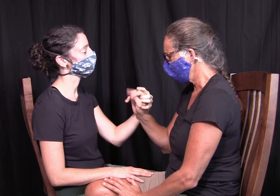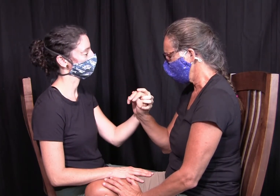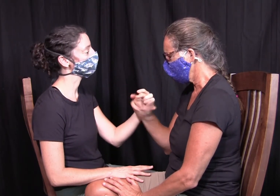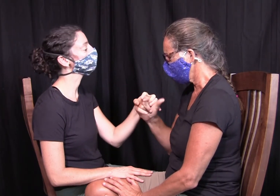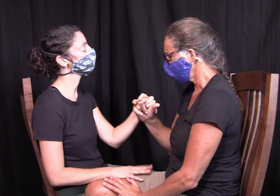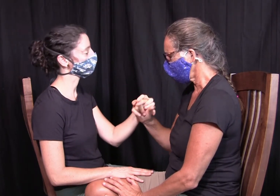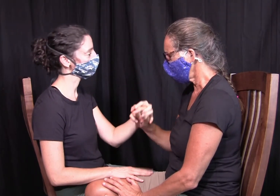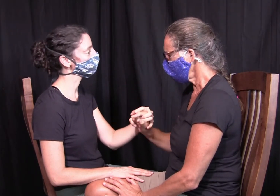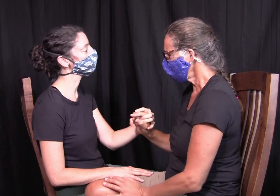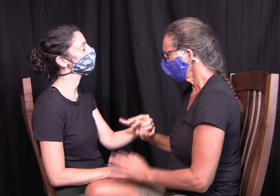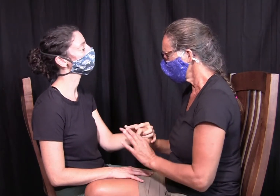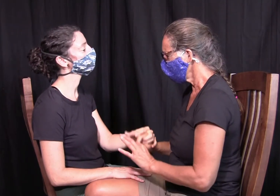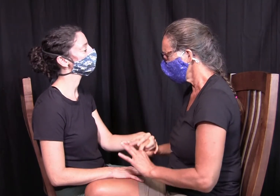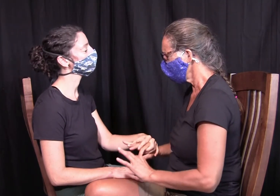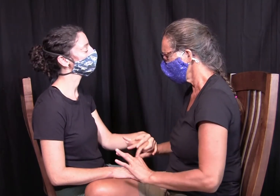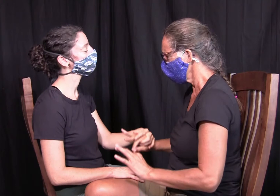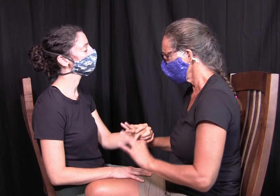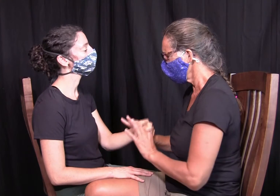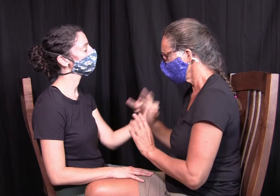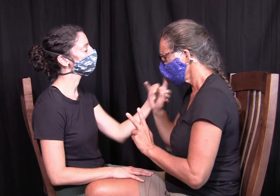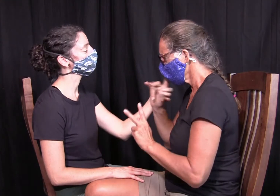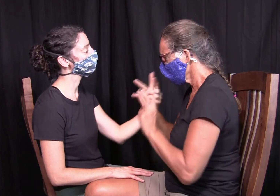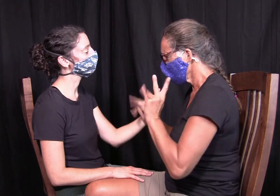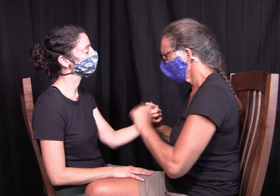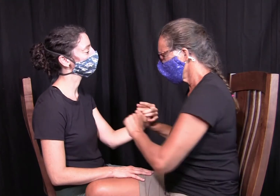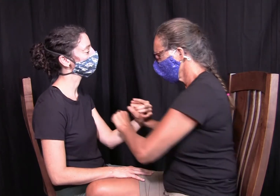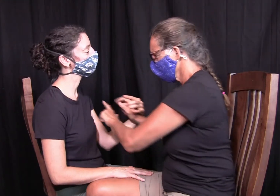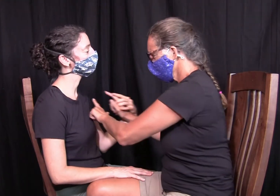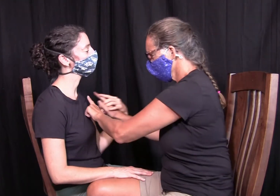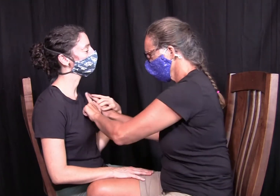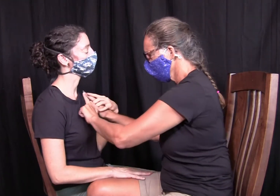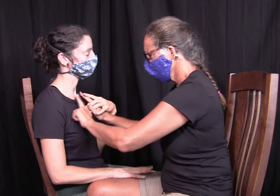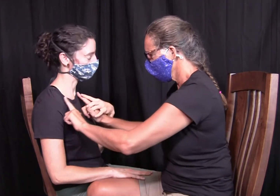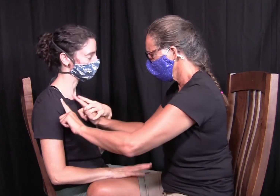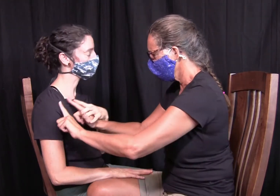Everyone needs to know how they're being received and DeafBlind people are no exception.